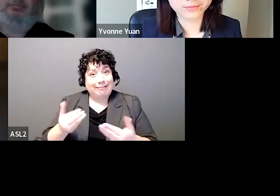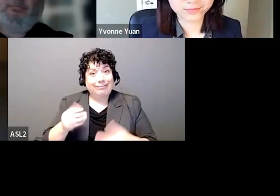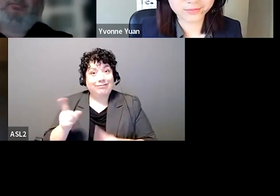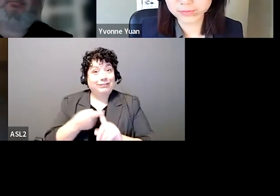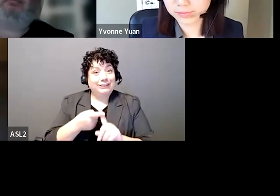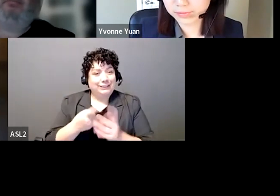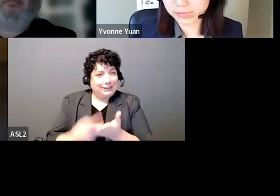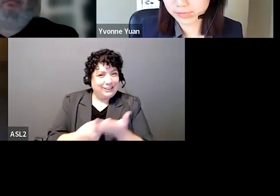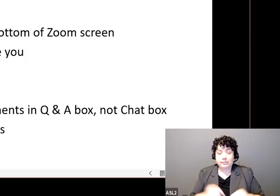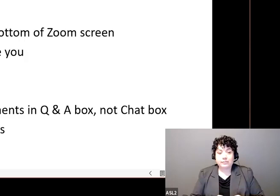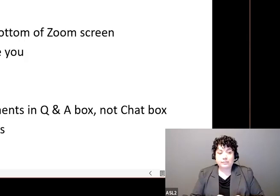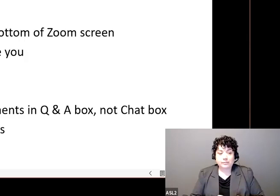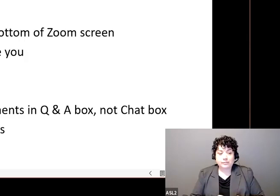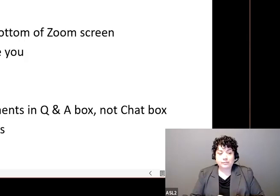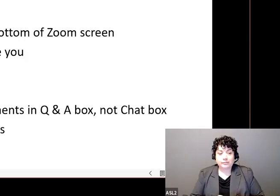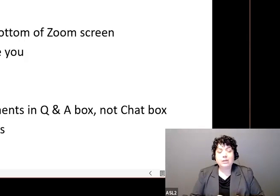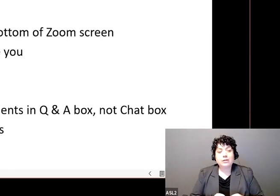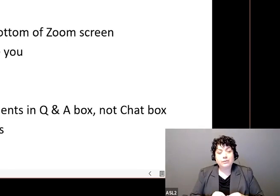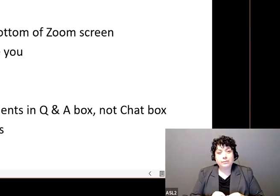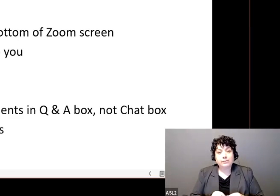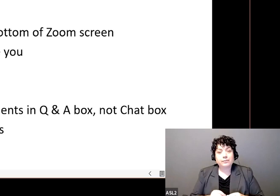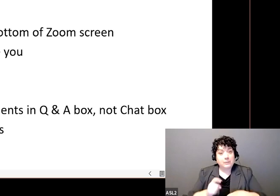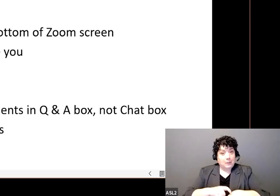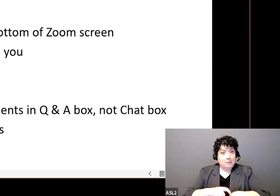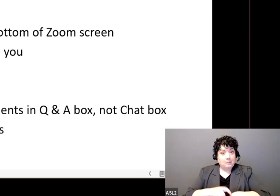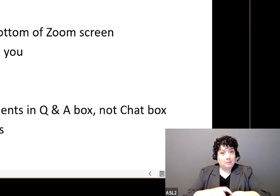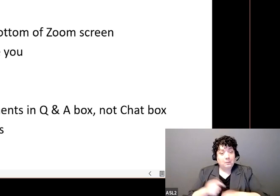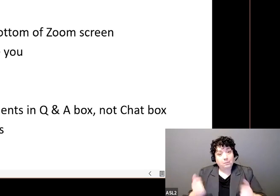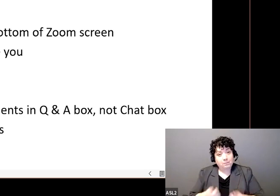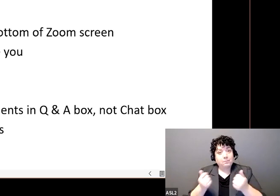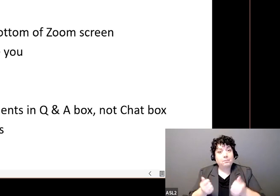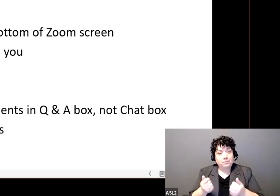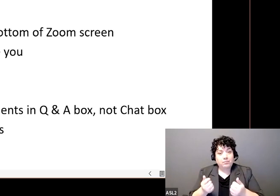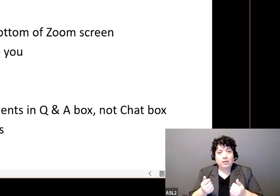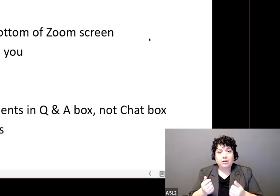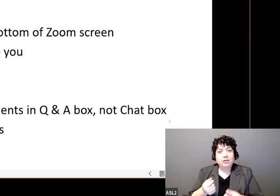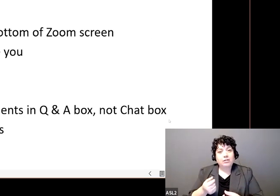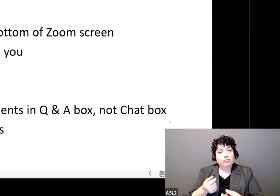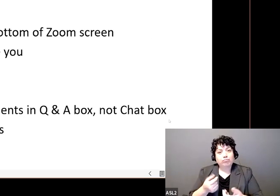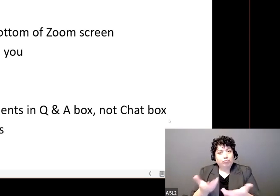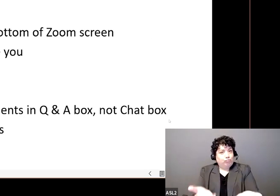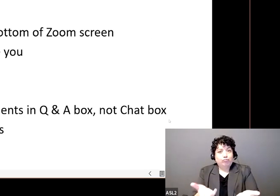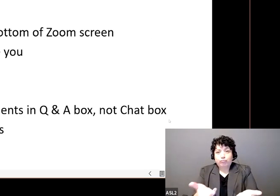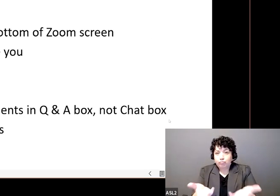good timing Steve so now we have lots of time purposely left for you to contribute your ideas